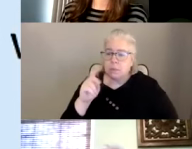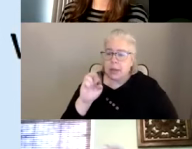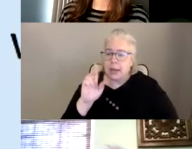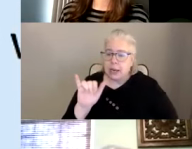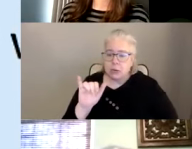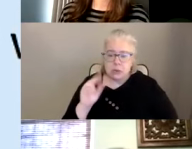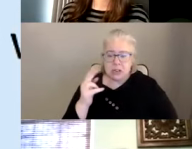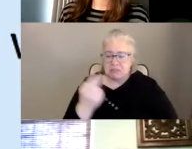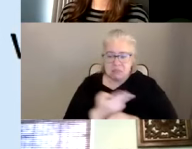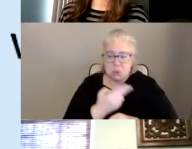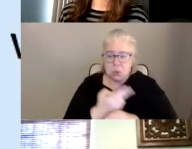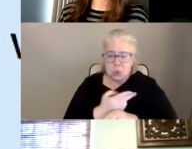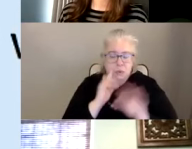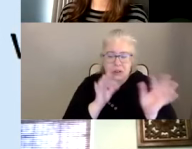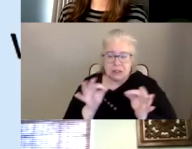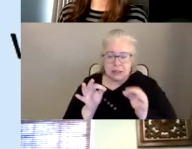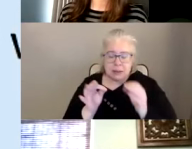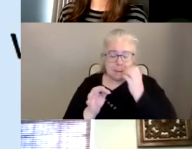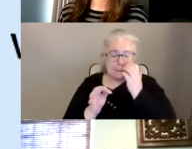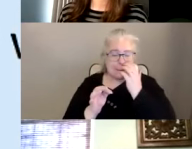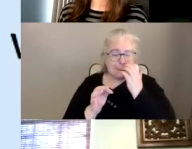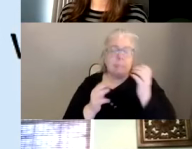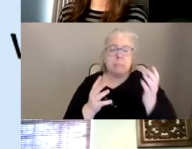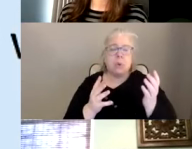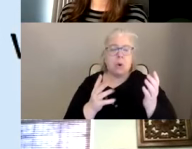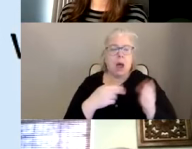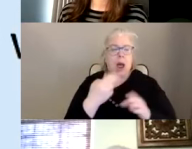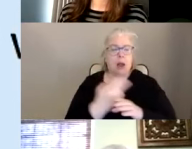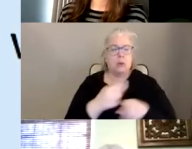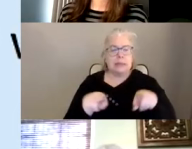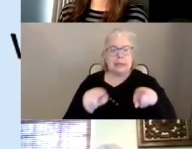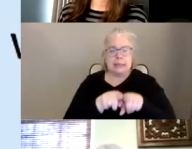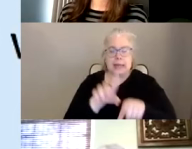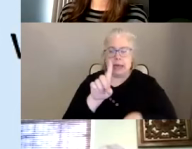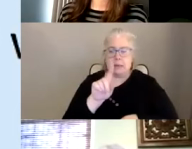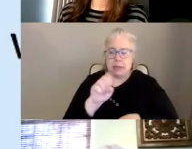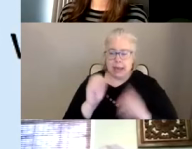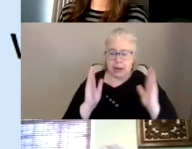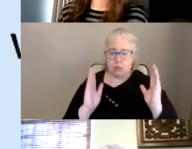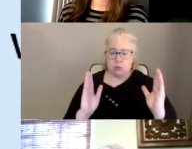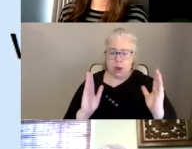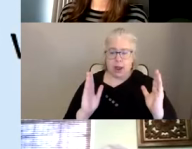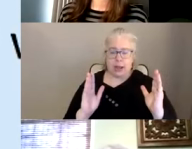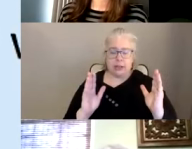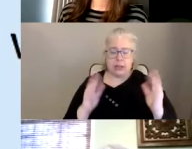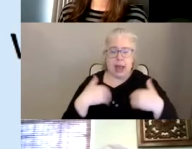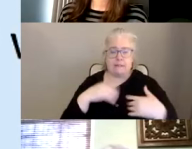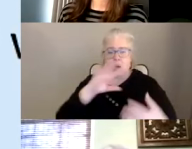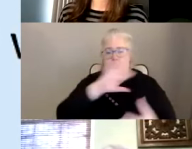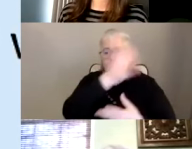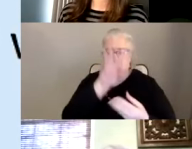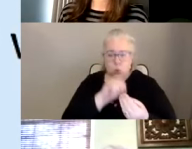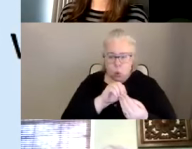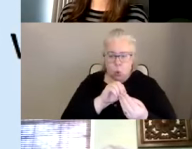So here, if we're just looking at the data what I did was I used the same date range and took the total population in Marion County.